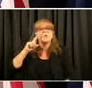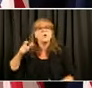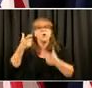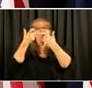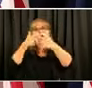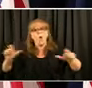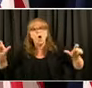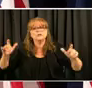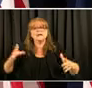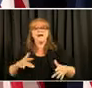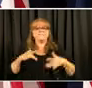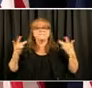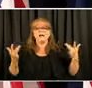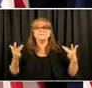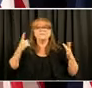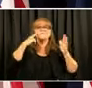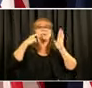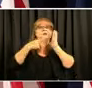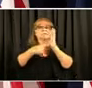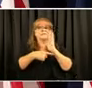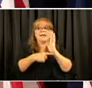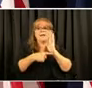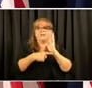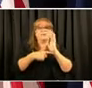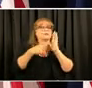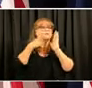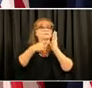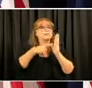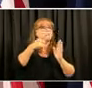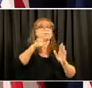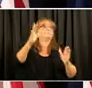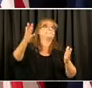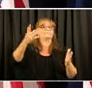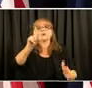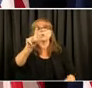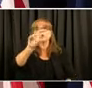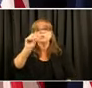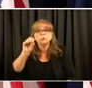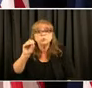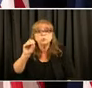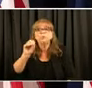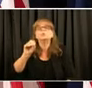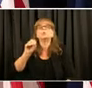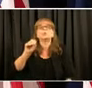which opened very early ahead of almost every zoo nationally is an example that's a unique property